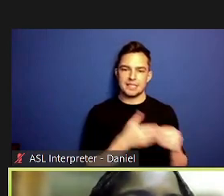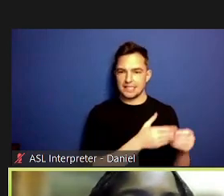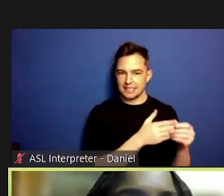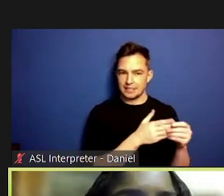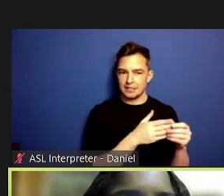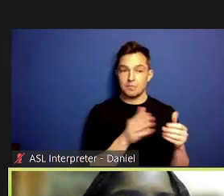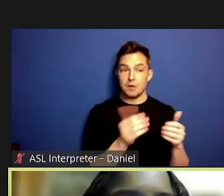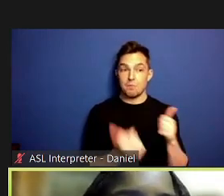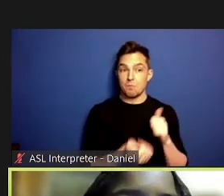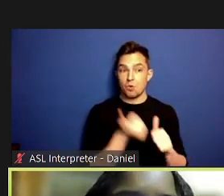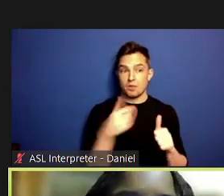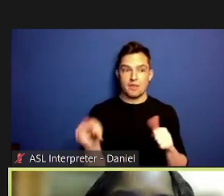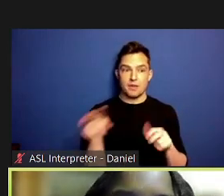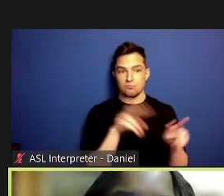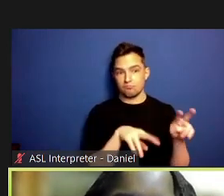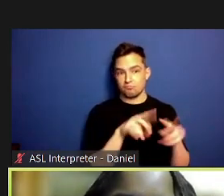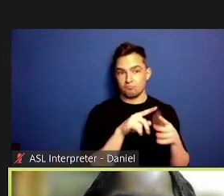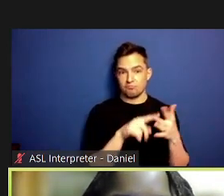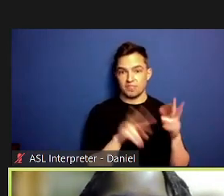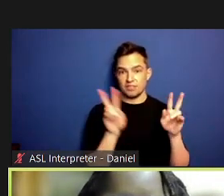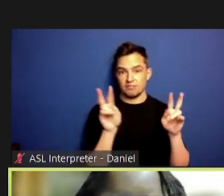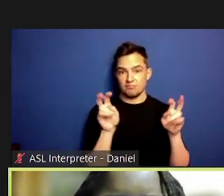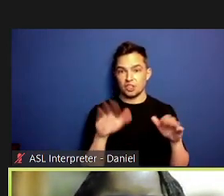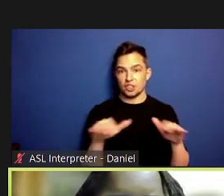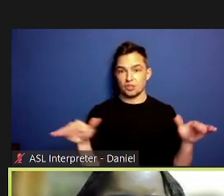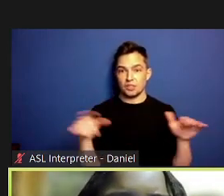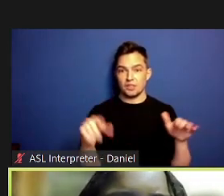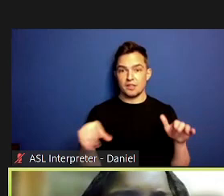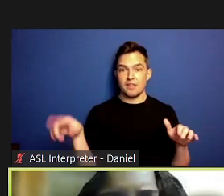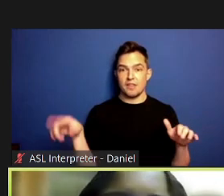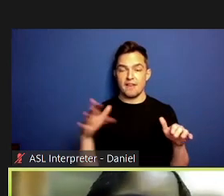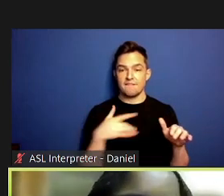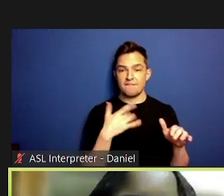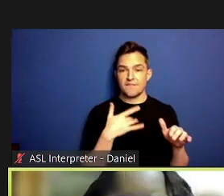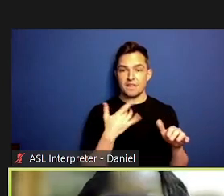they were surveilling these quote-unquote children that they felt they couldn't understand